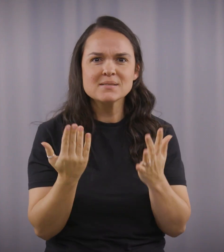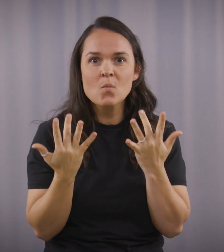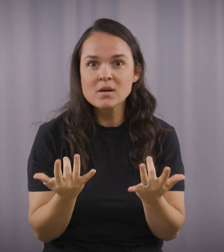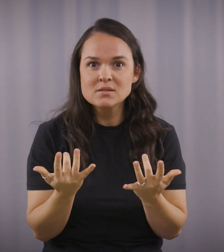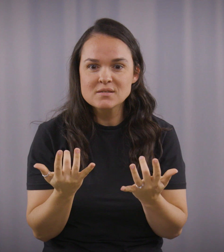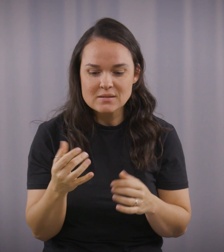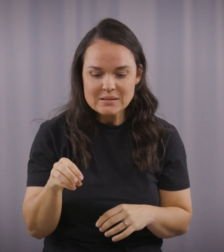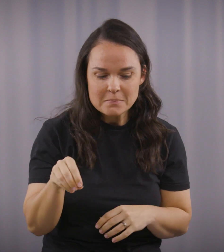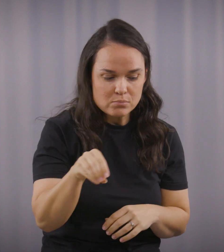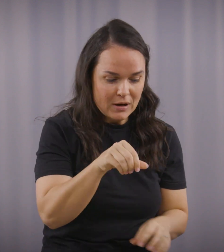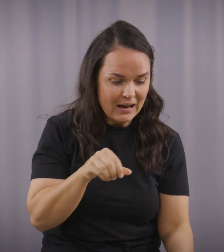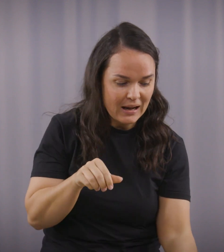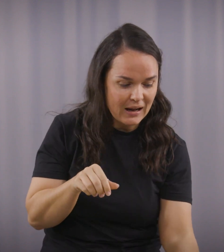Next, we'll use some sprinkles.